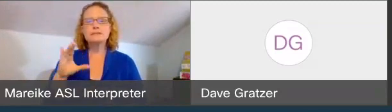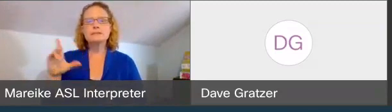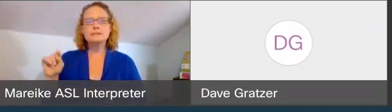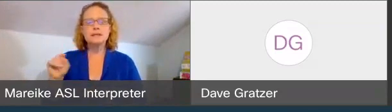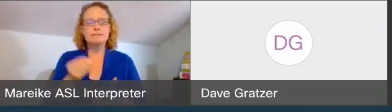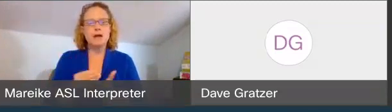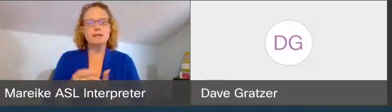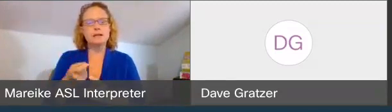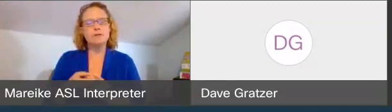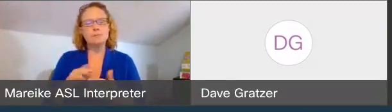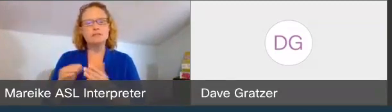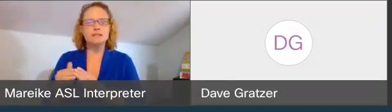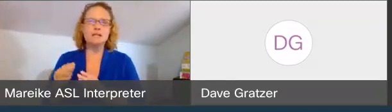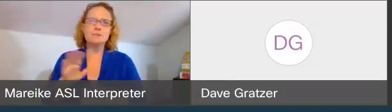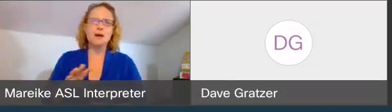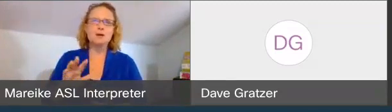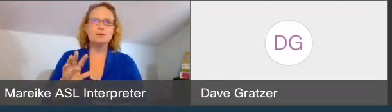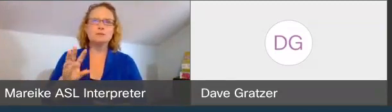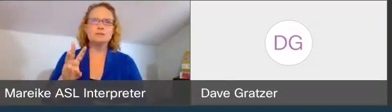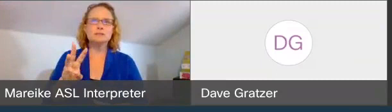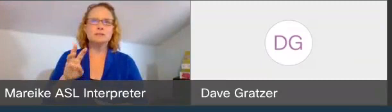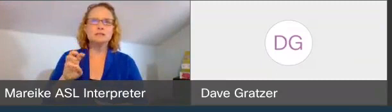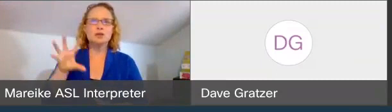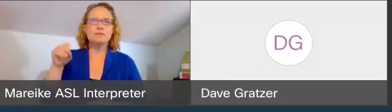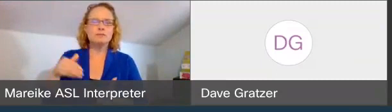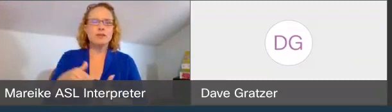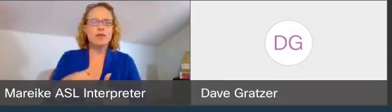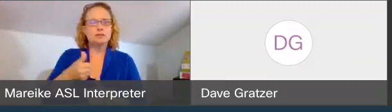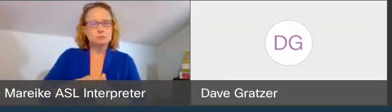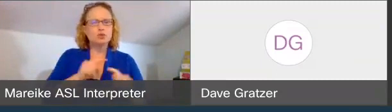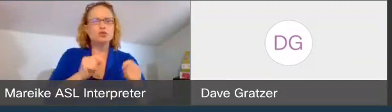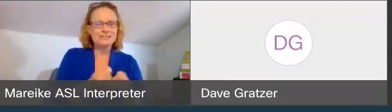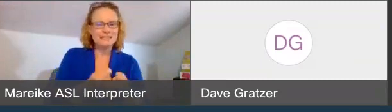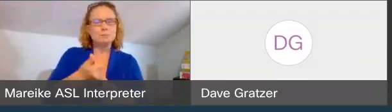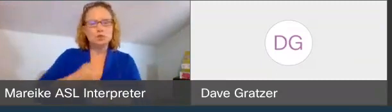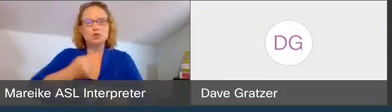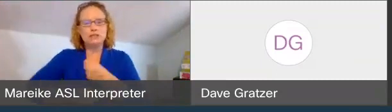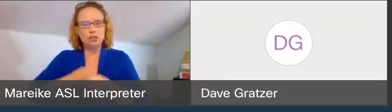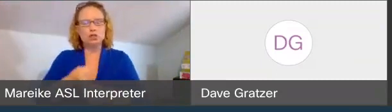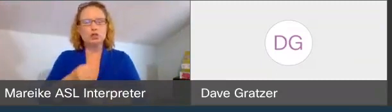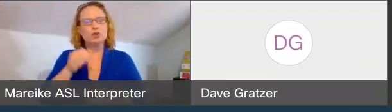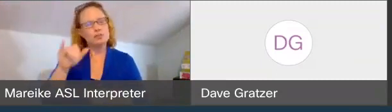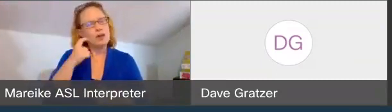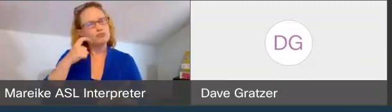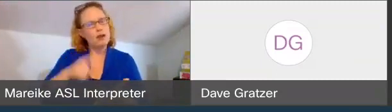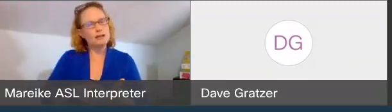650,000 per team per year. And this recognizes that our clients, we're not always going to be